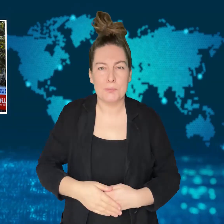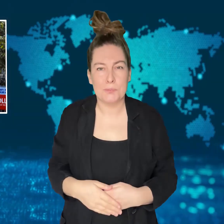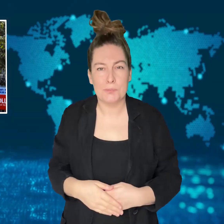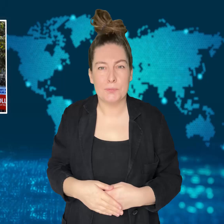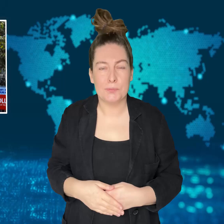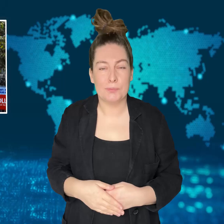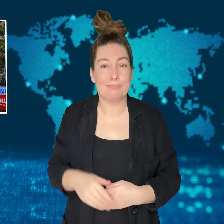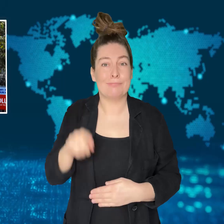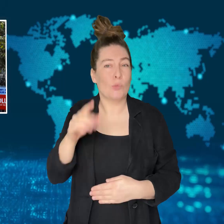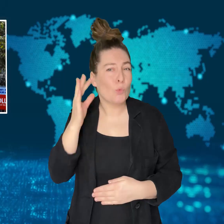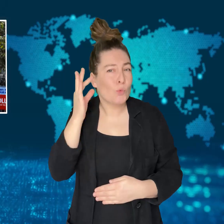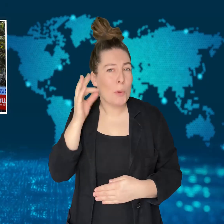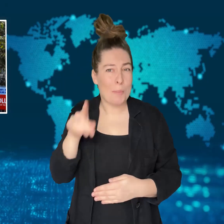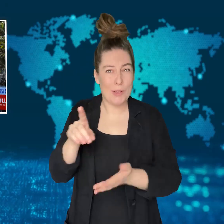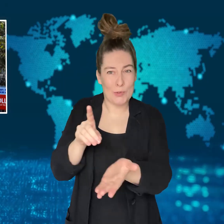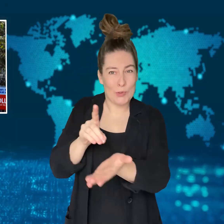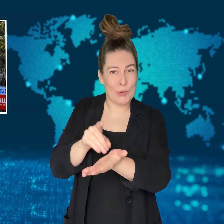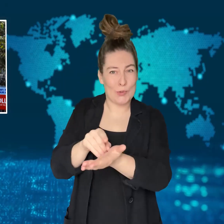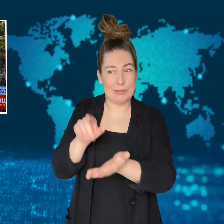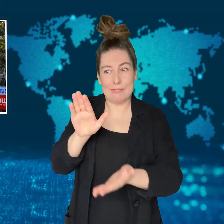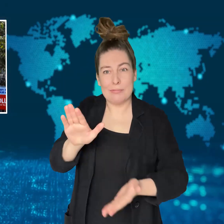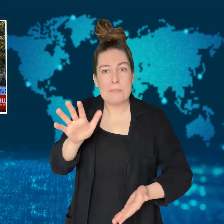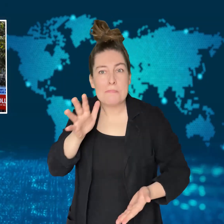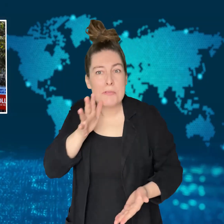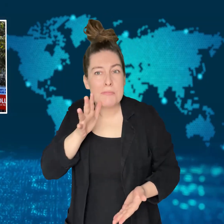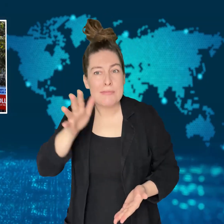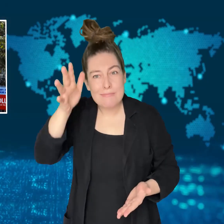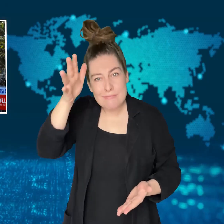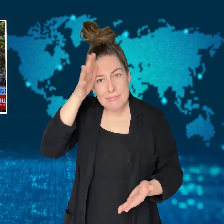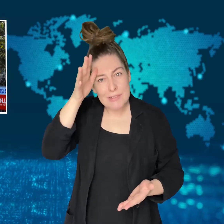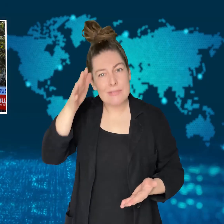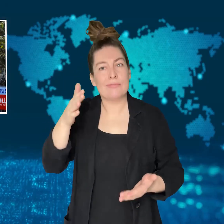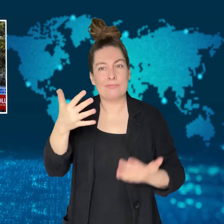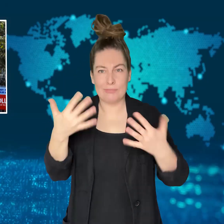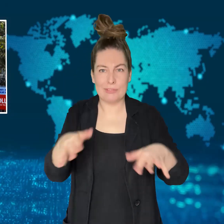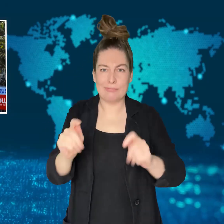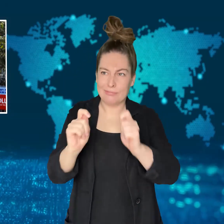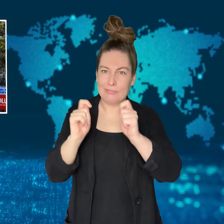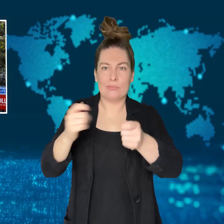The doctor's parents have petitioned a higher court for